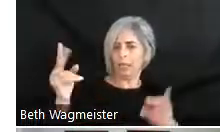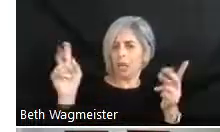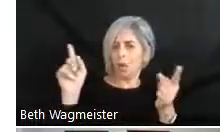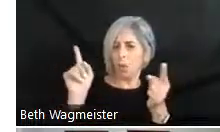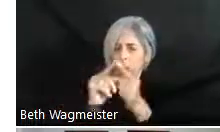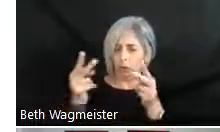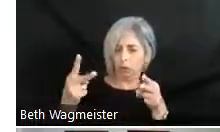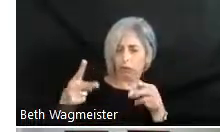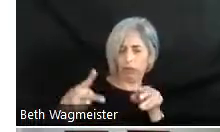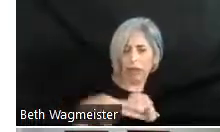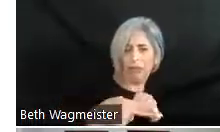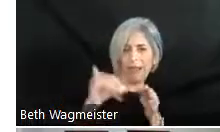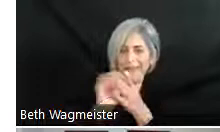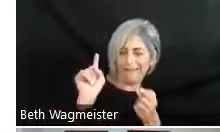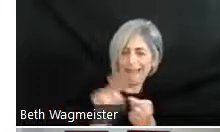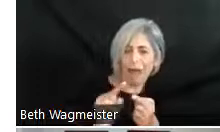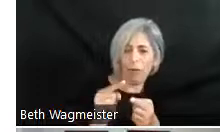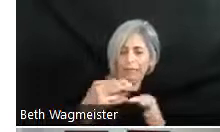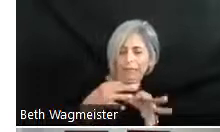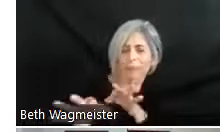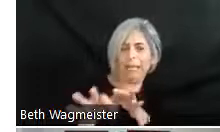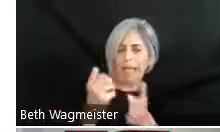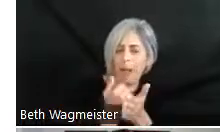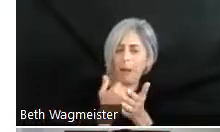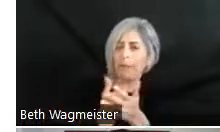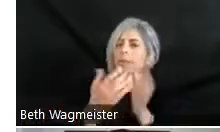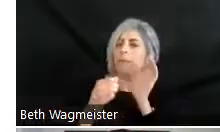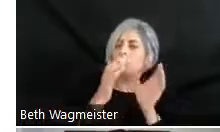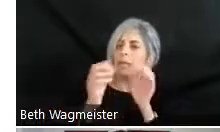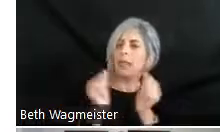accessibility guidelines has helped me in the way I communicate this message. But I